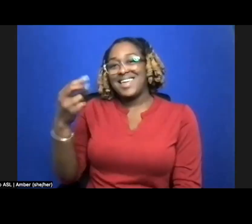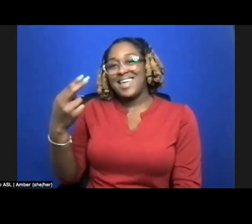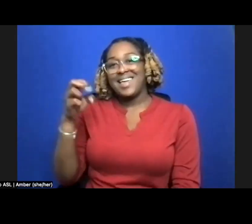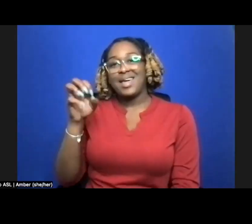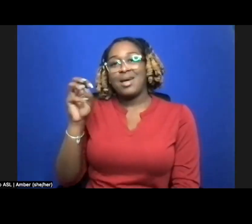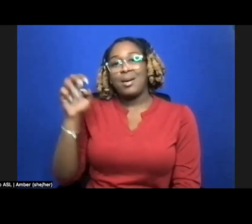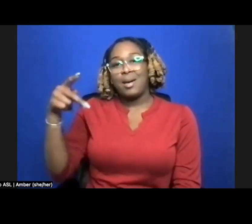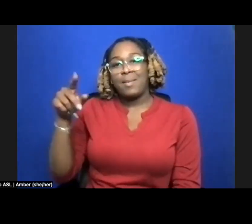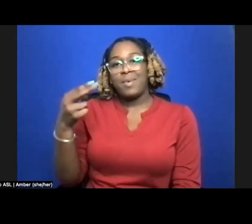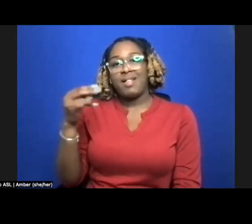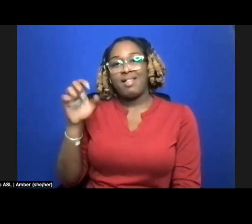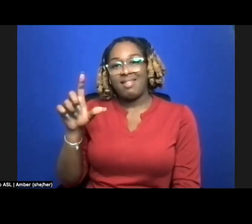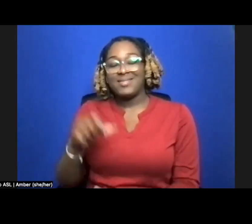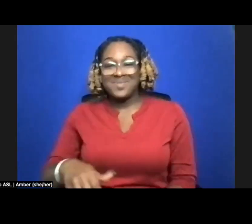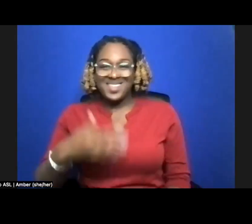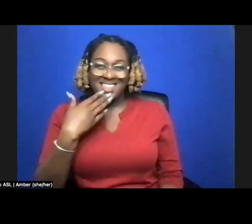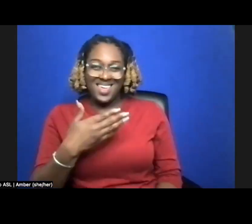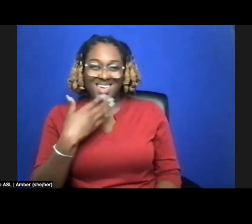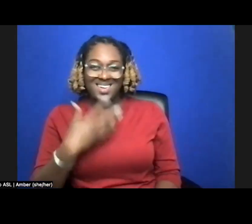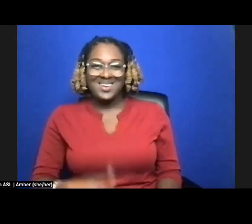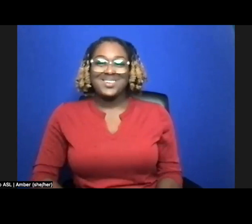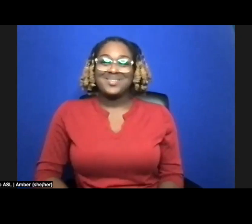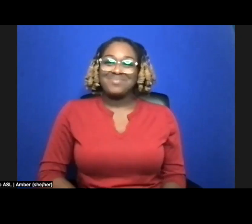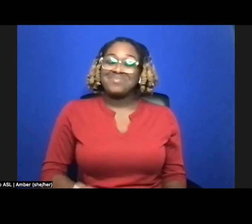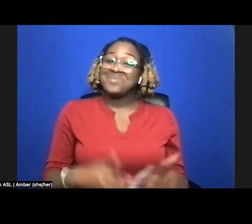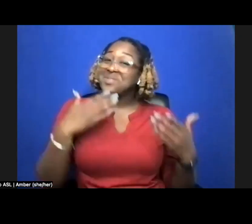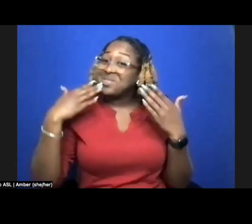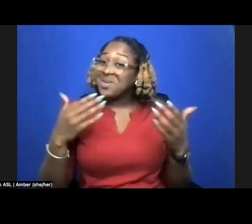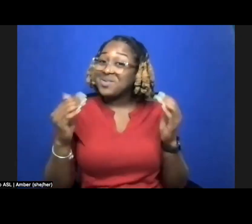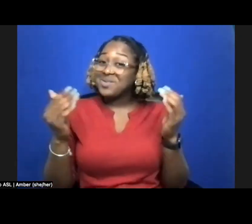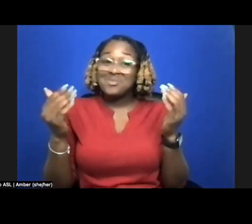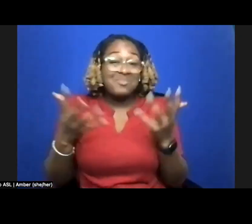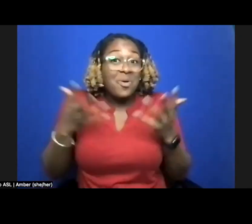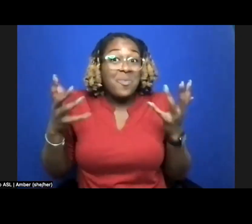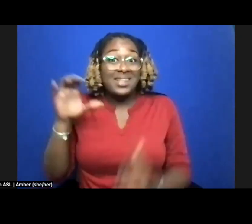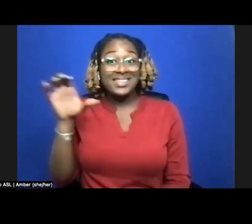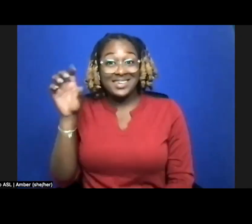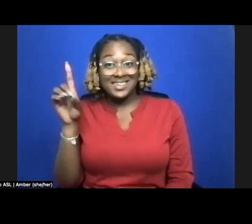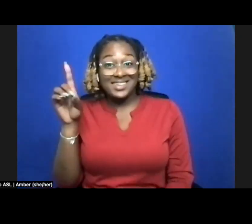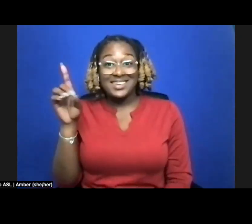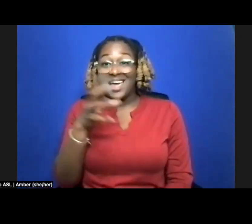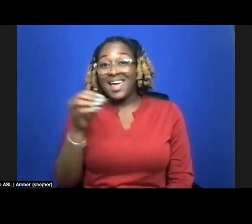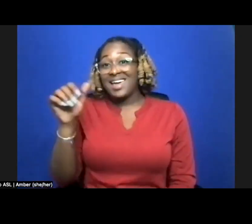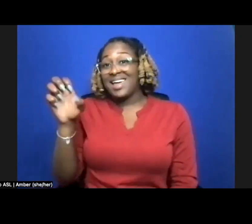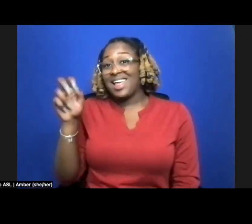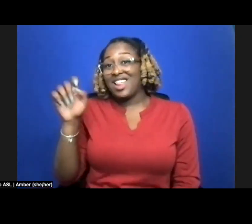Thank you, thanks so much CD, and Entler, and it's so good to be back